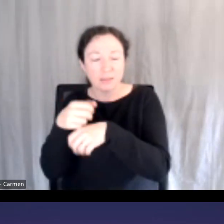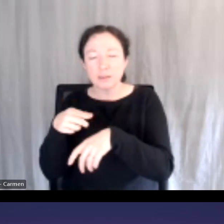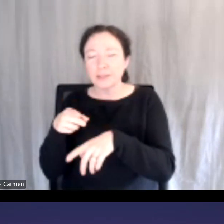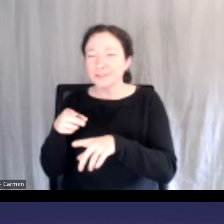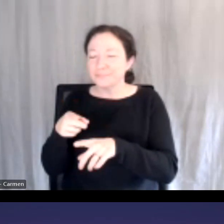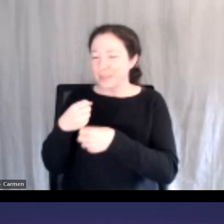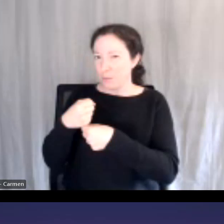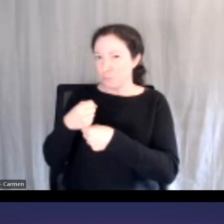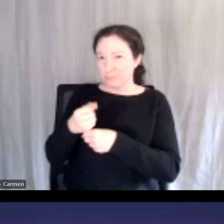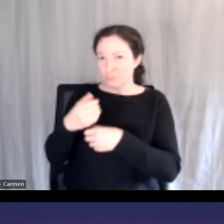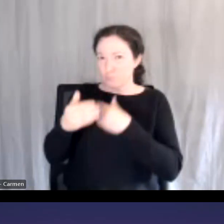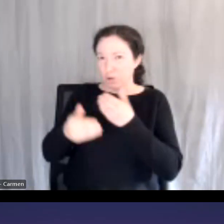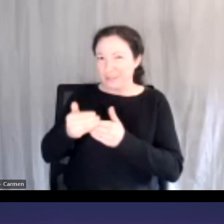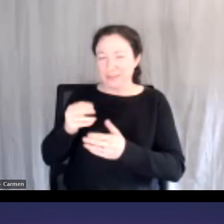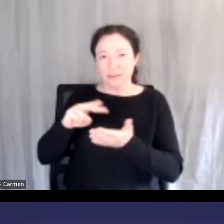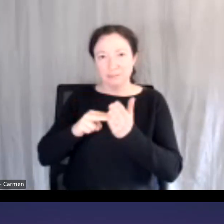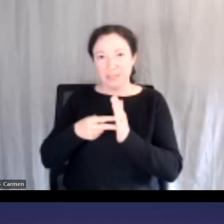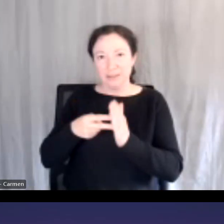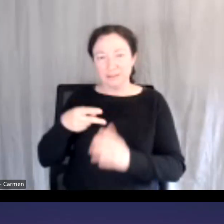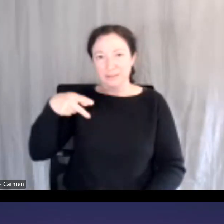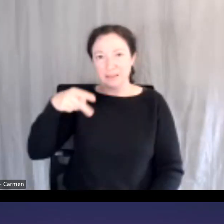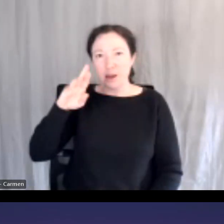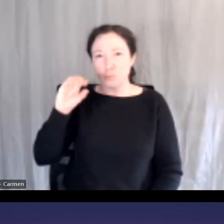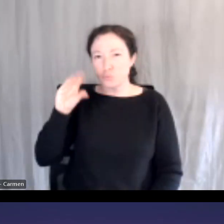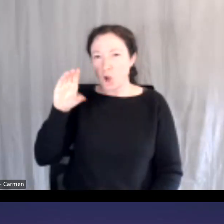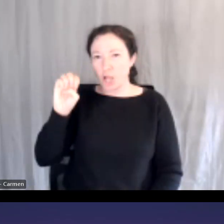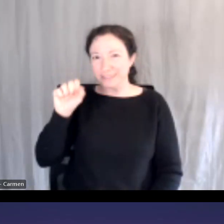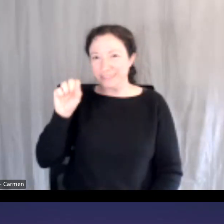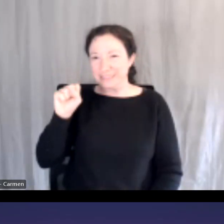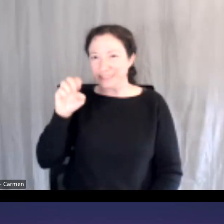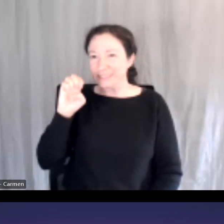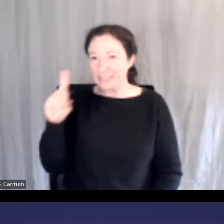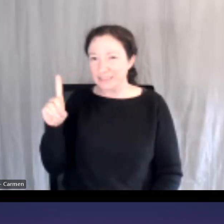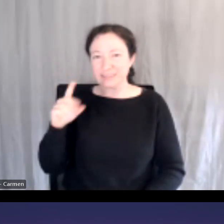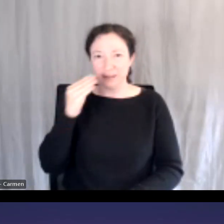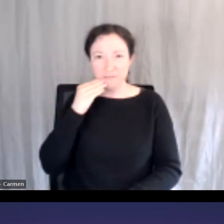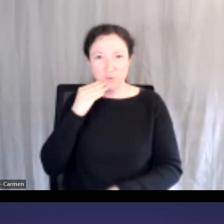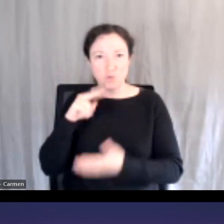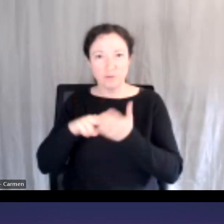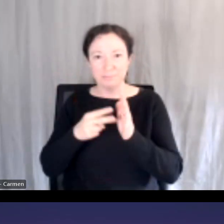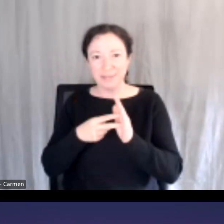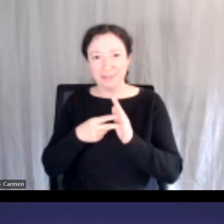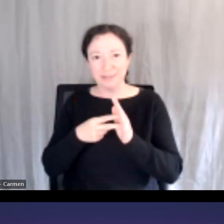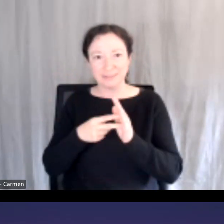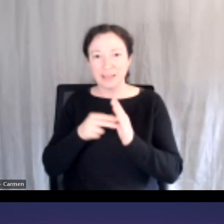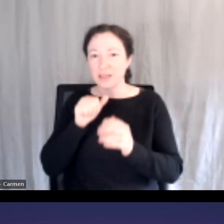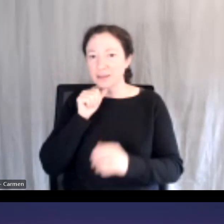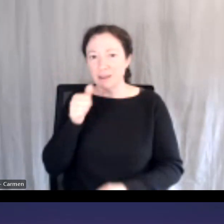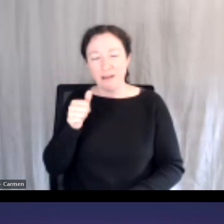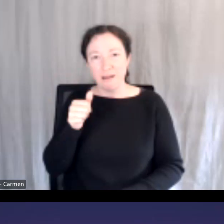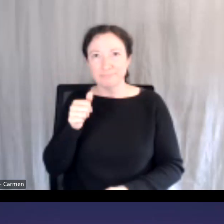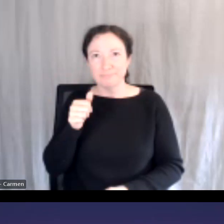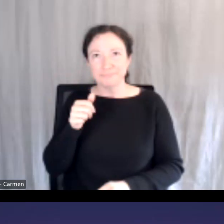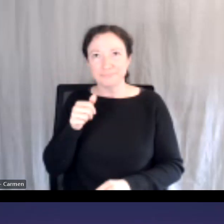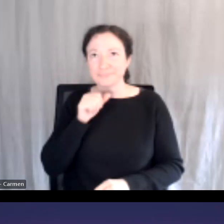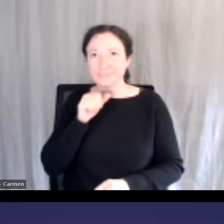And so like if, if you're shopping at the food co-op or if it's like, like processed meat, right?